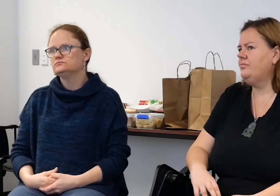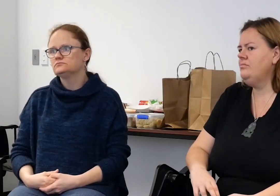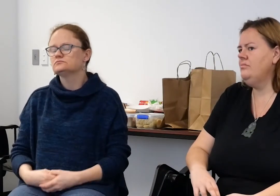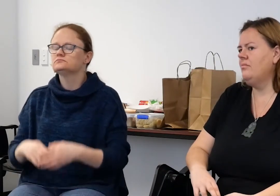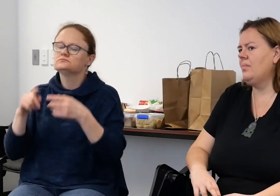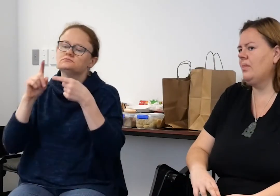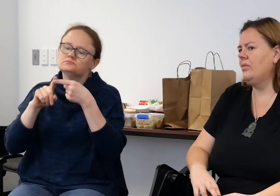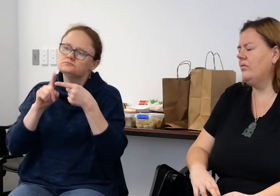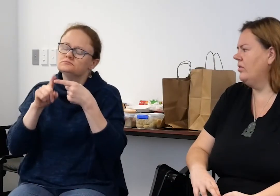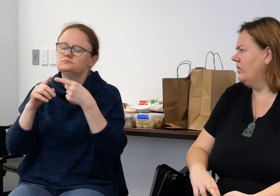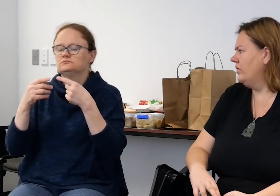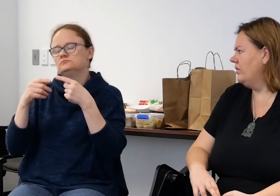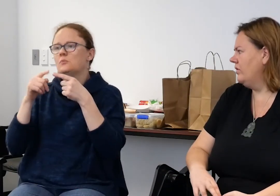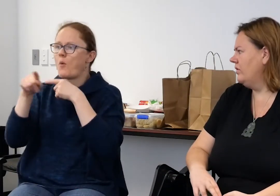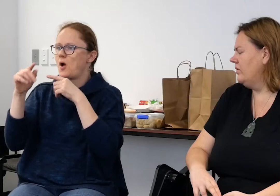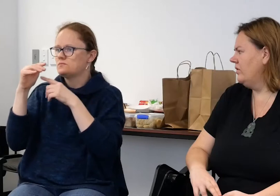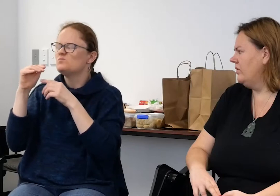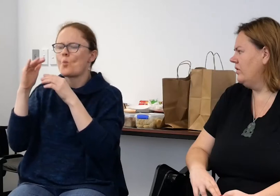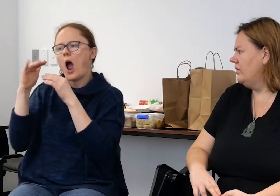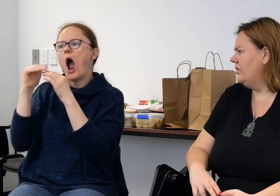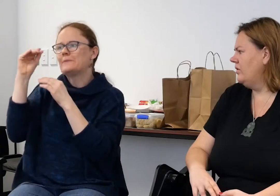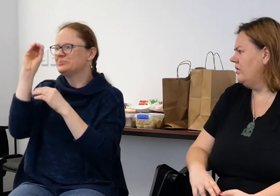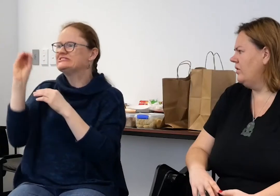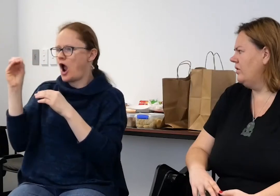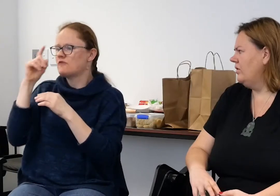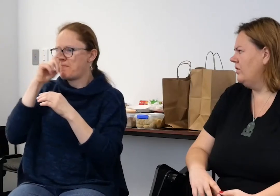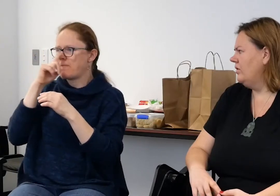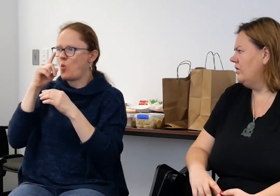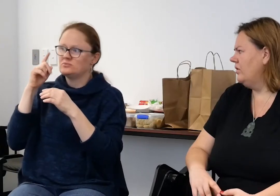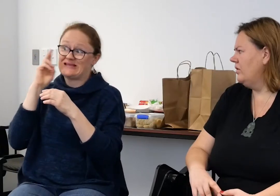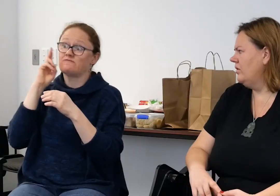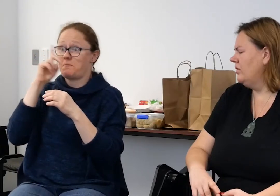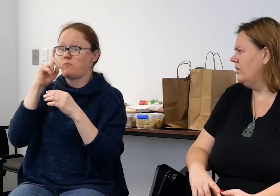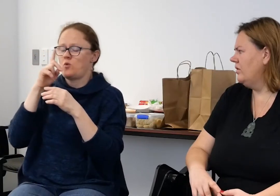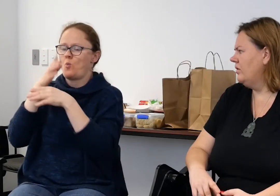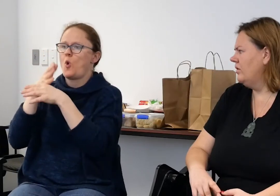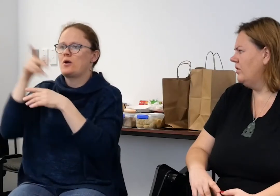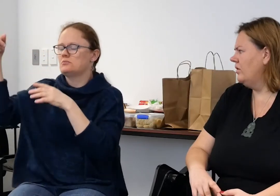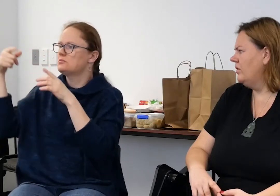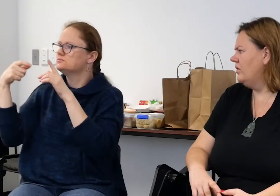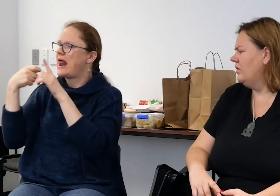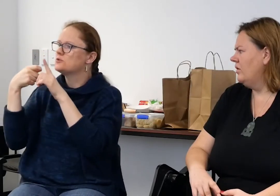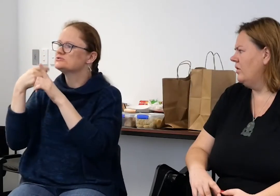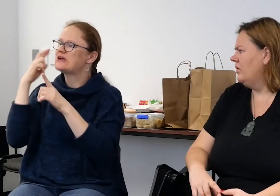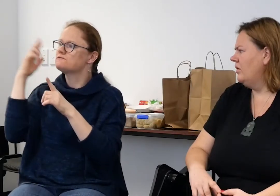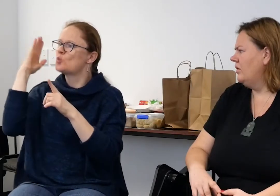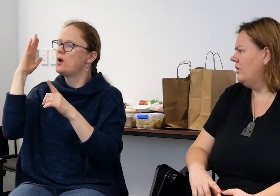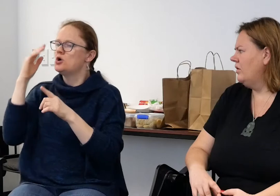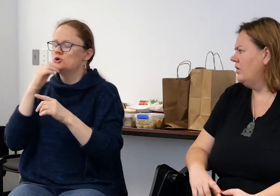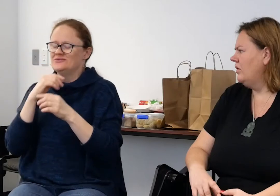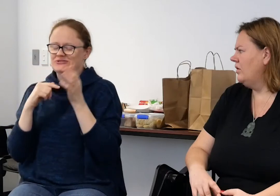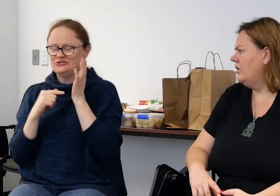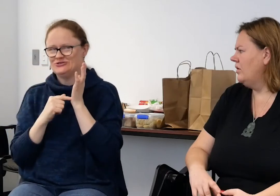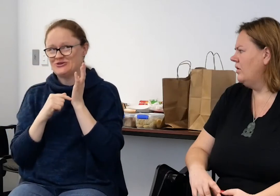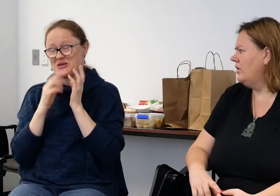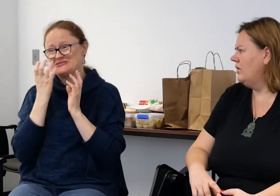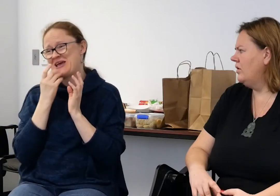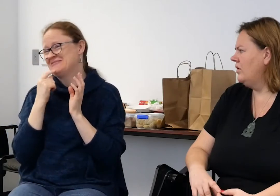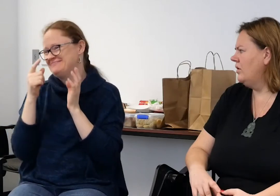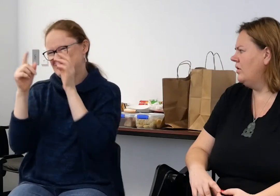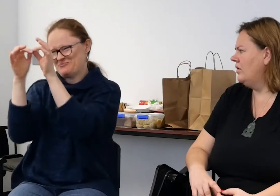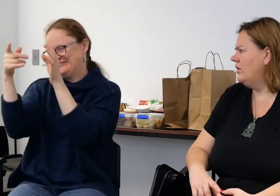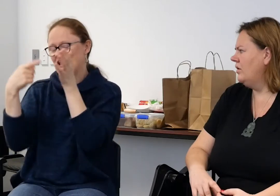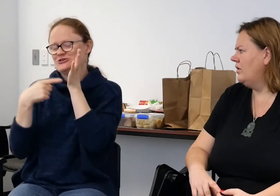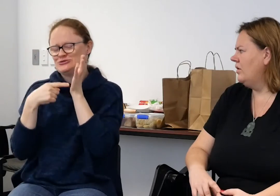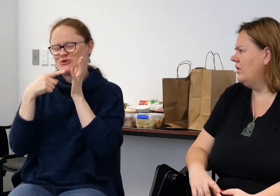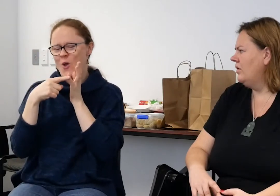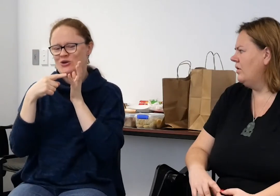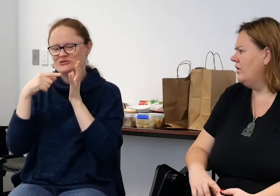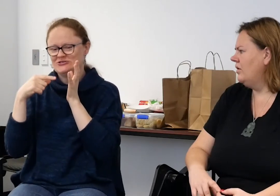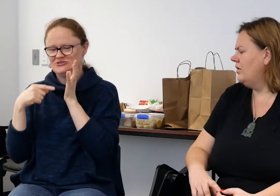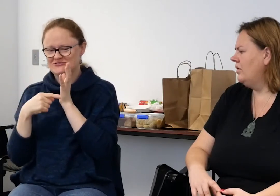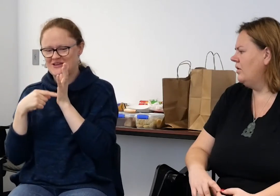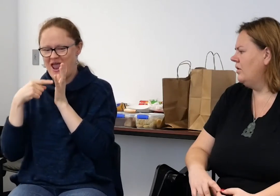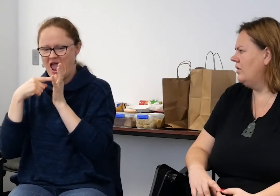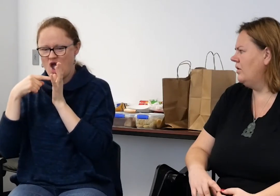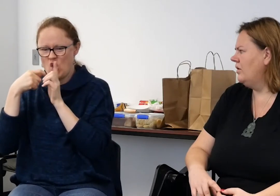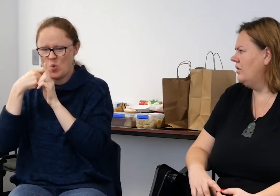Quite a high percentage of deaf people work at Kelston Deaf Education Centre, Ko Taku